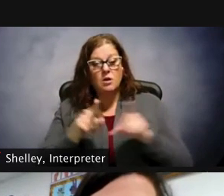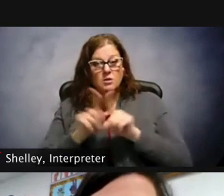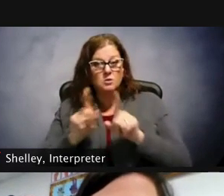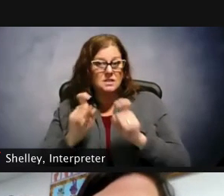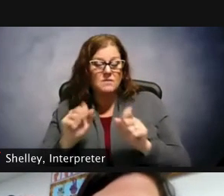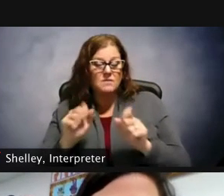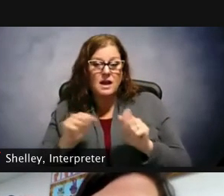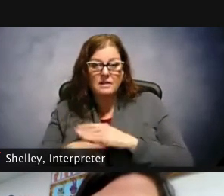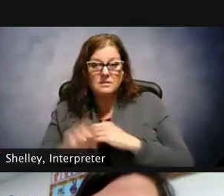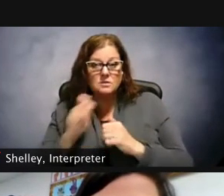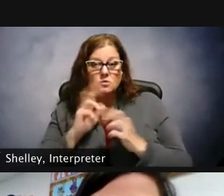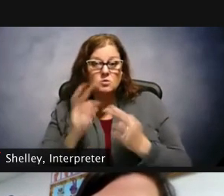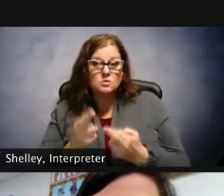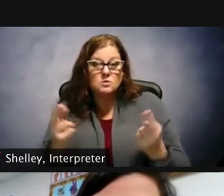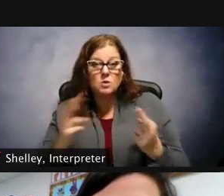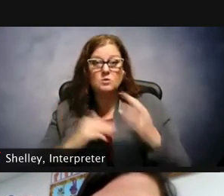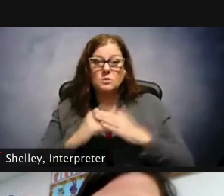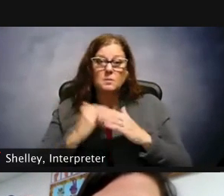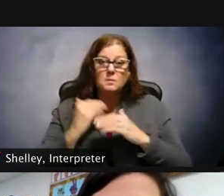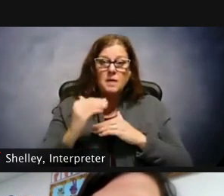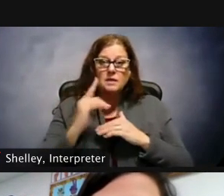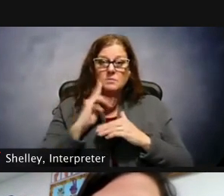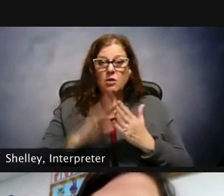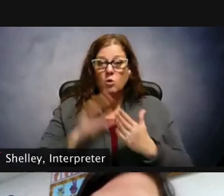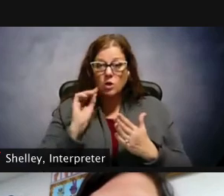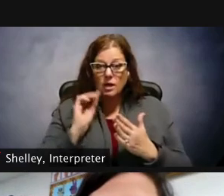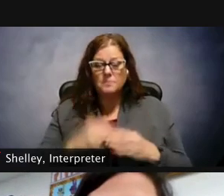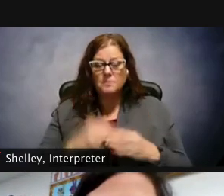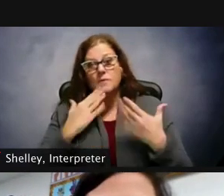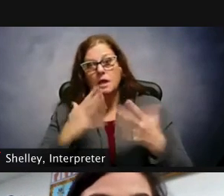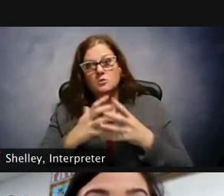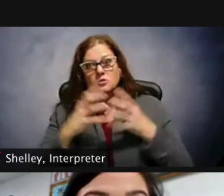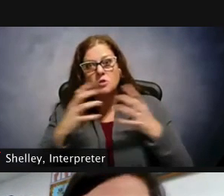resources to maximize his learning.” Thank you so much for this valuable